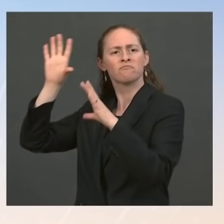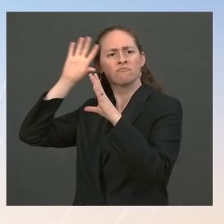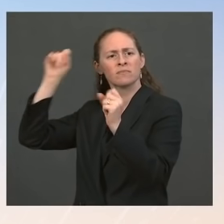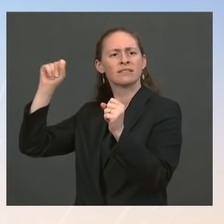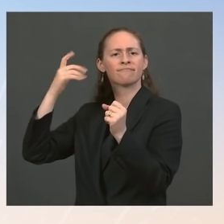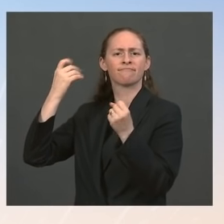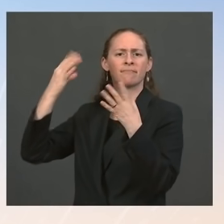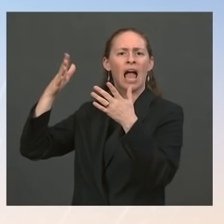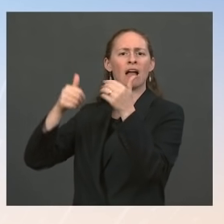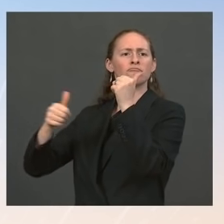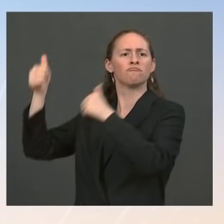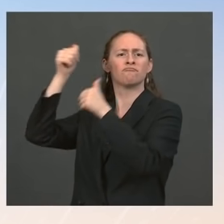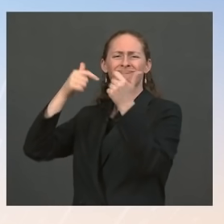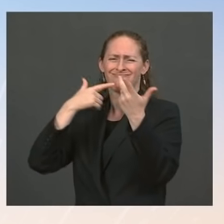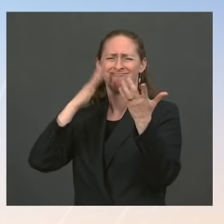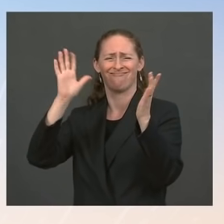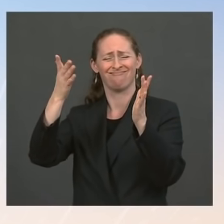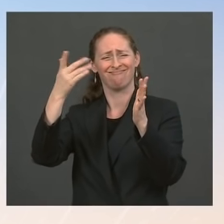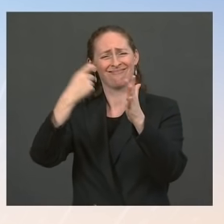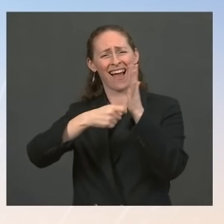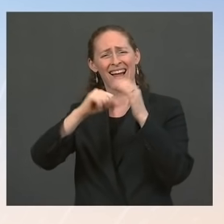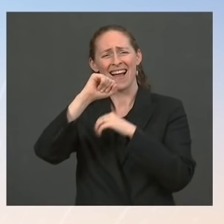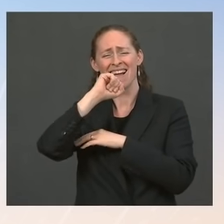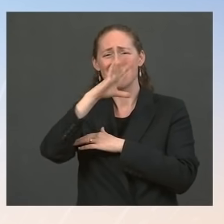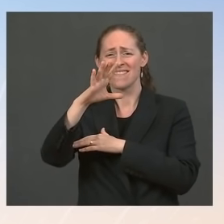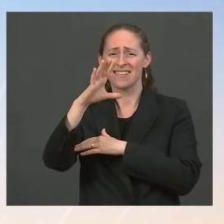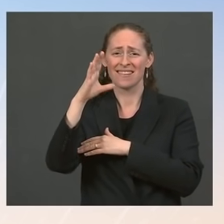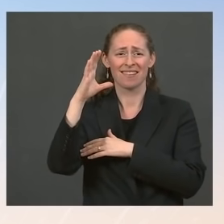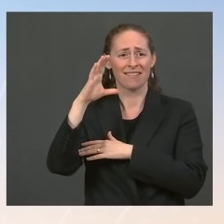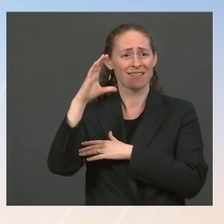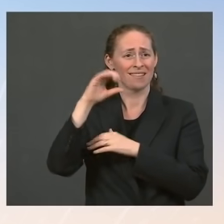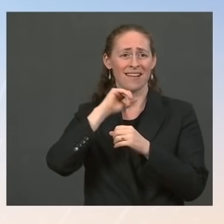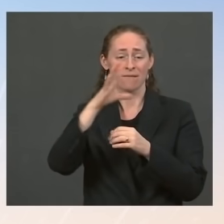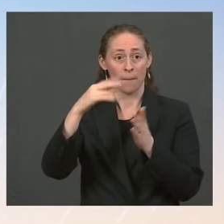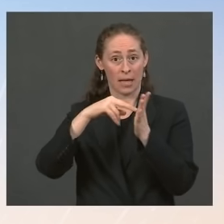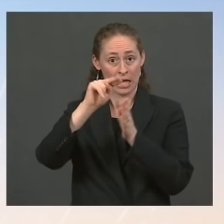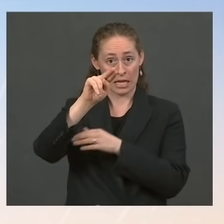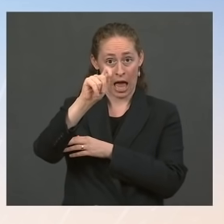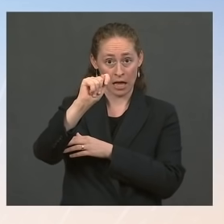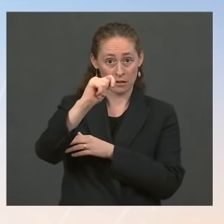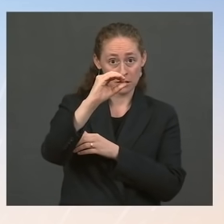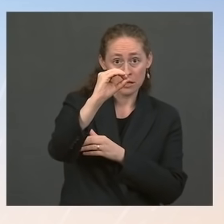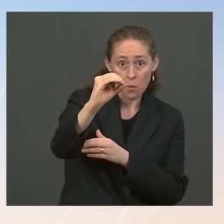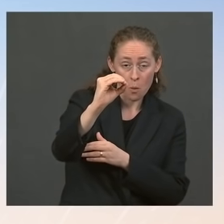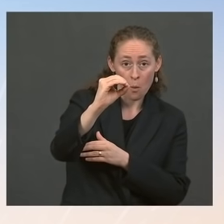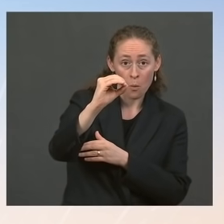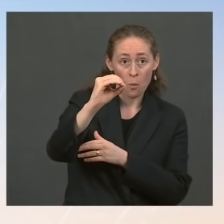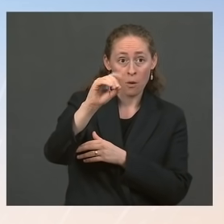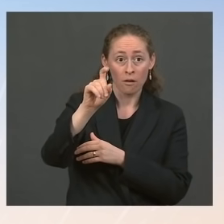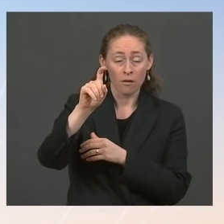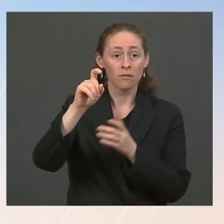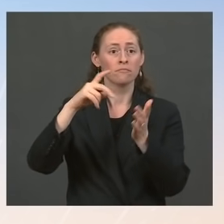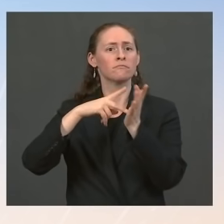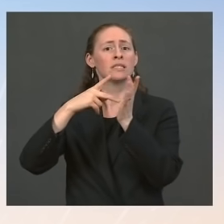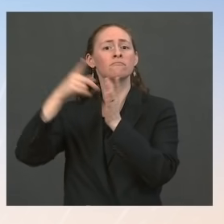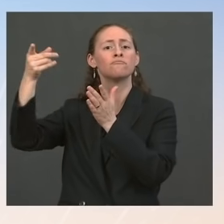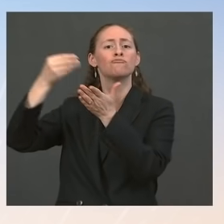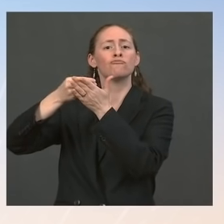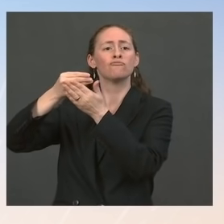And by that, I expect you mean net zero into the Treasury once you sort of take into account the money